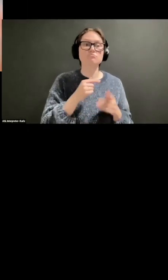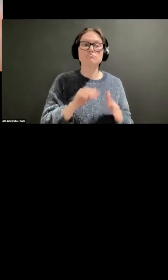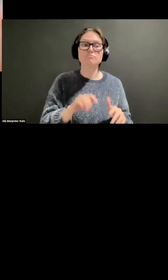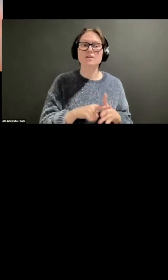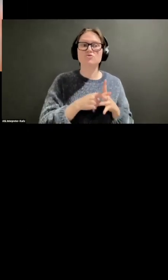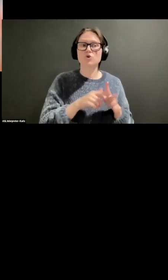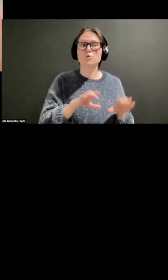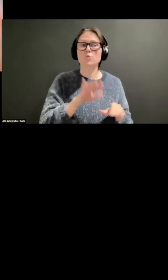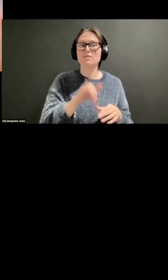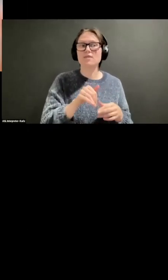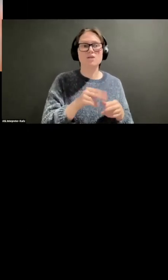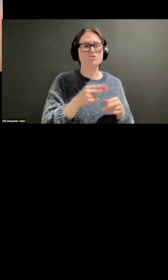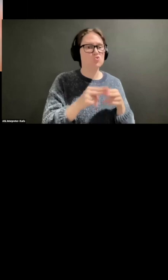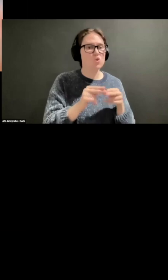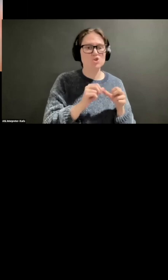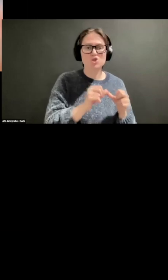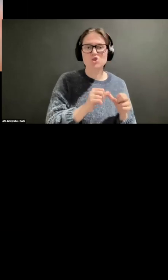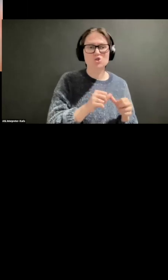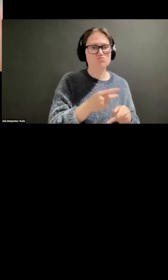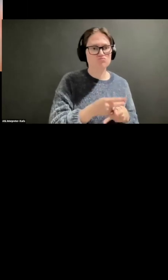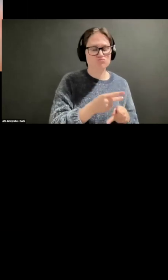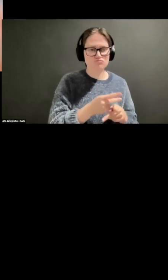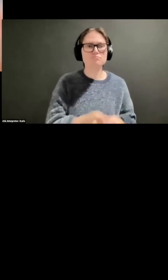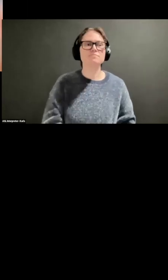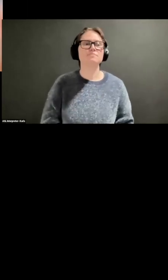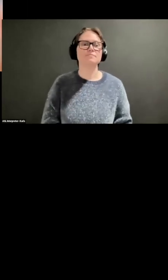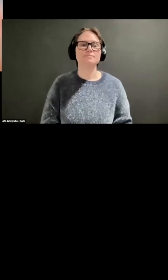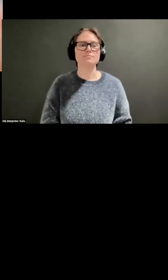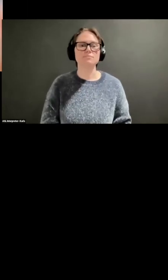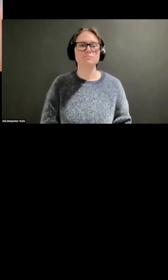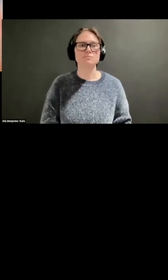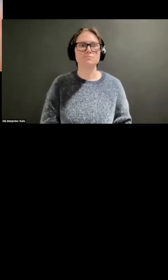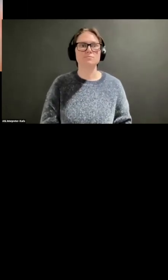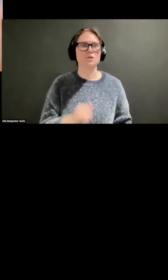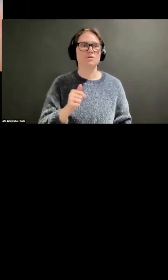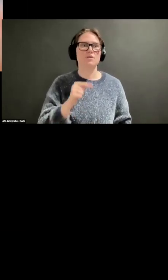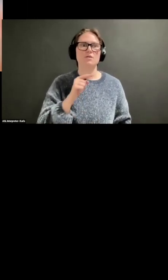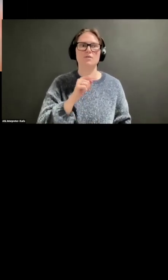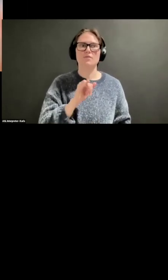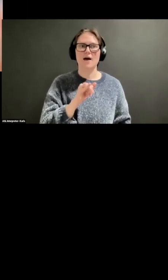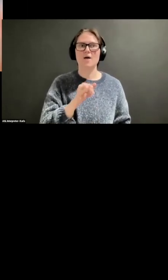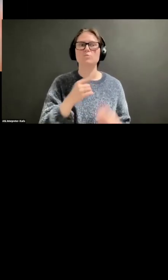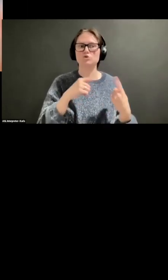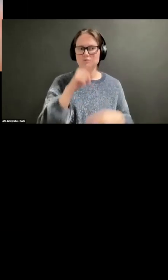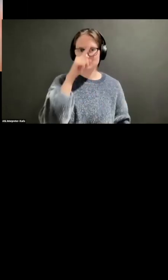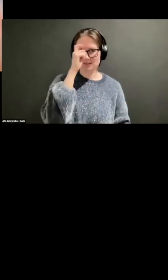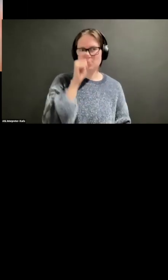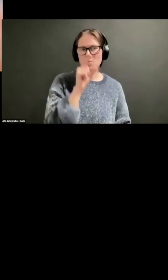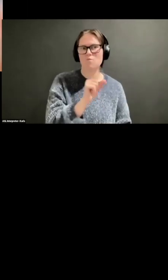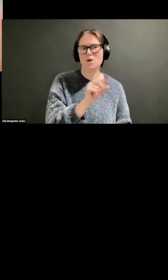term and then that was over the summer of 2022 and